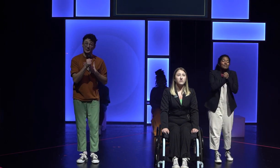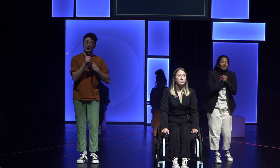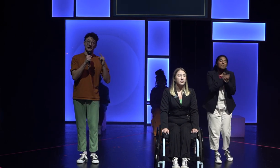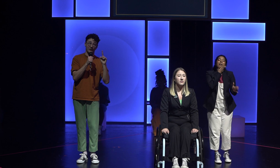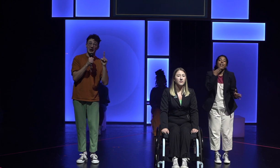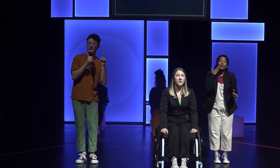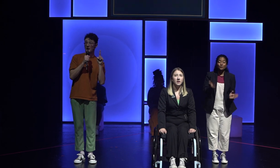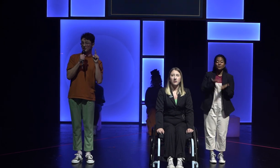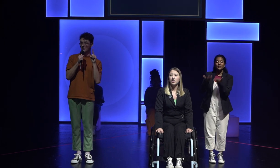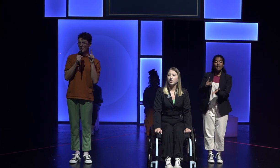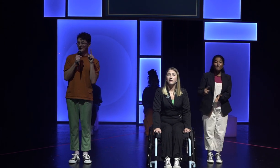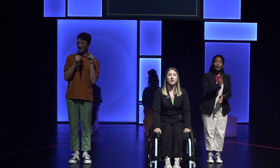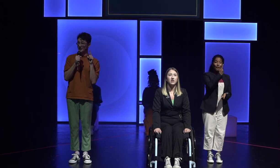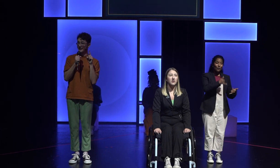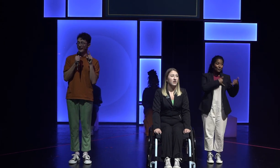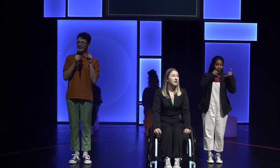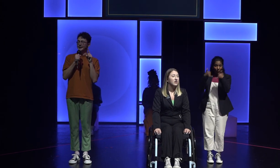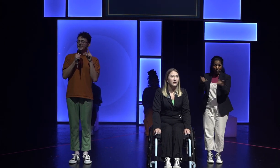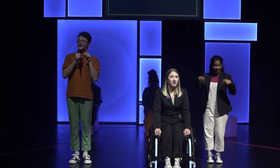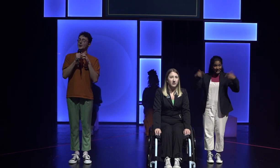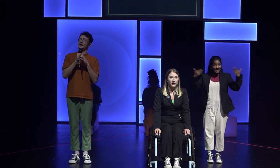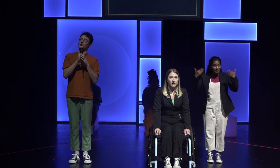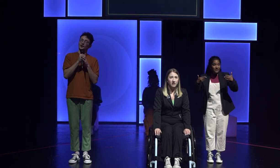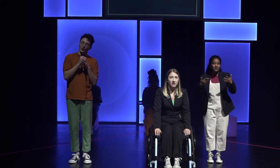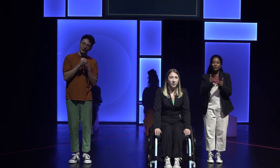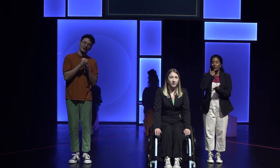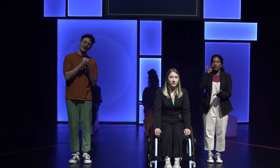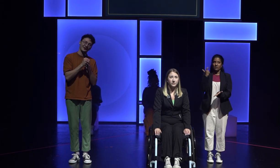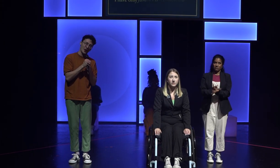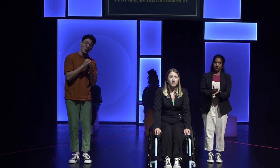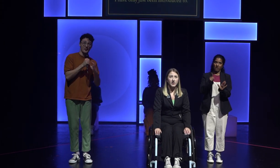present the very first award of this evening to an astonishing young woman